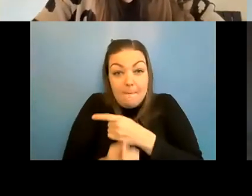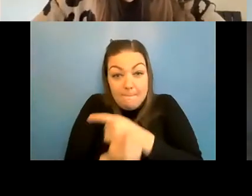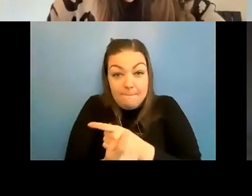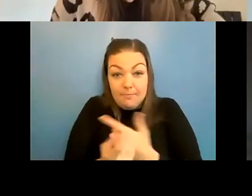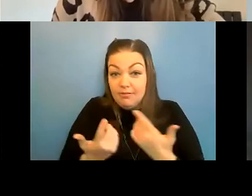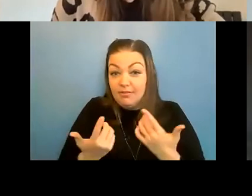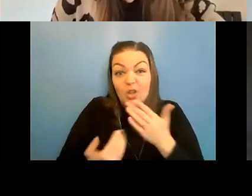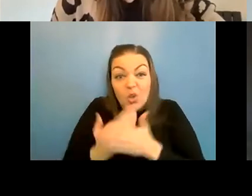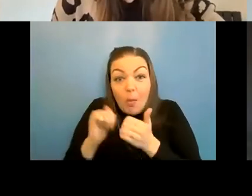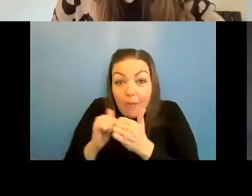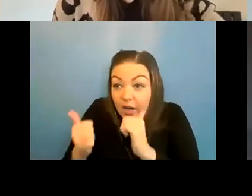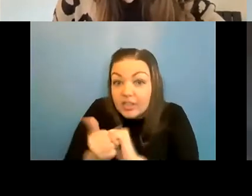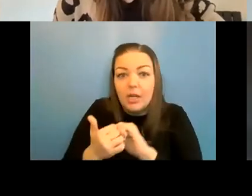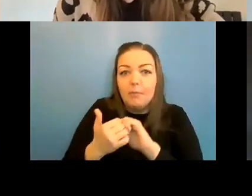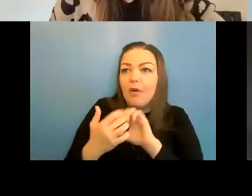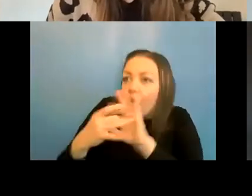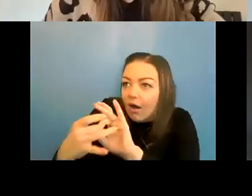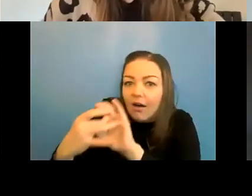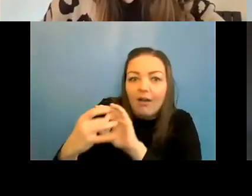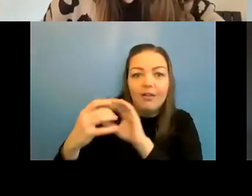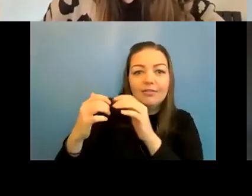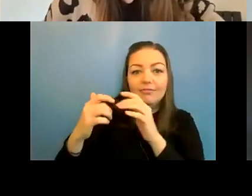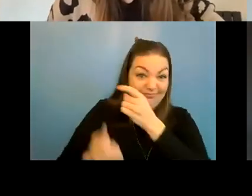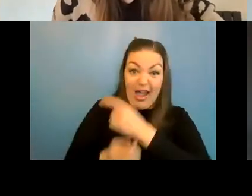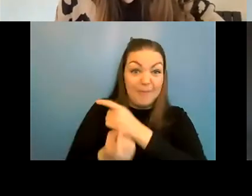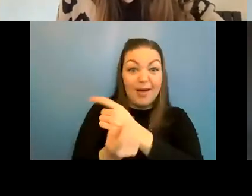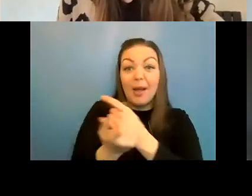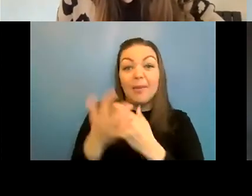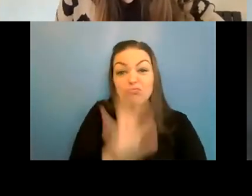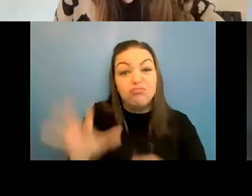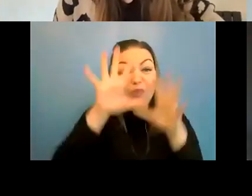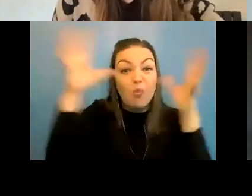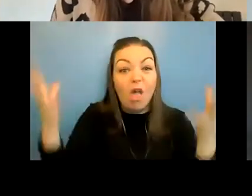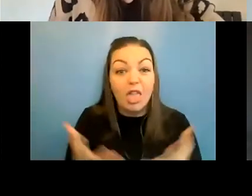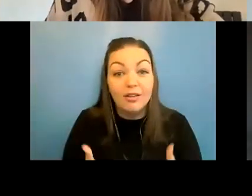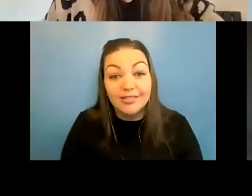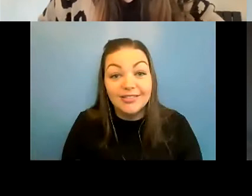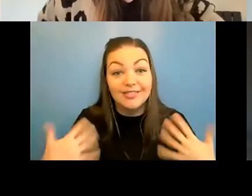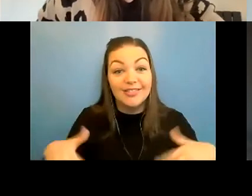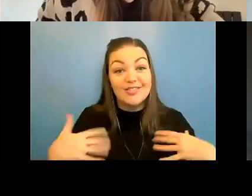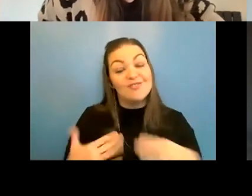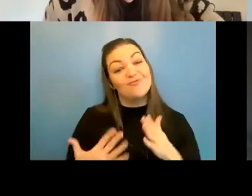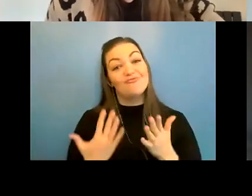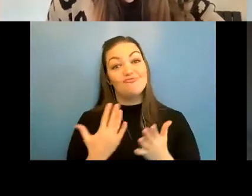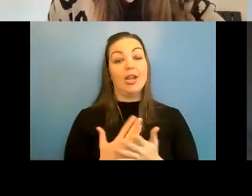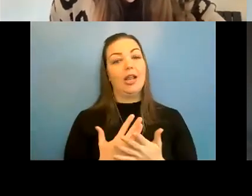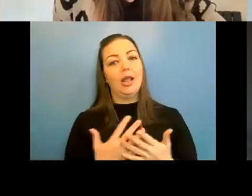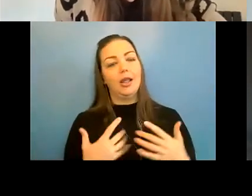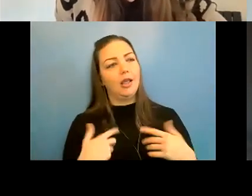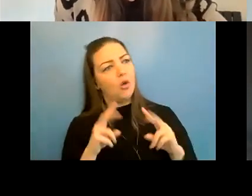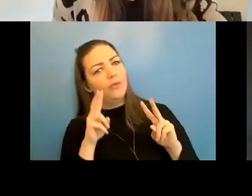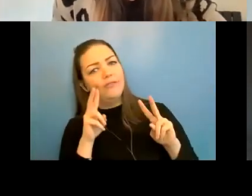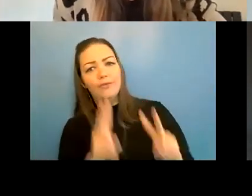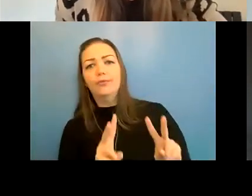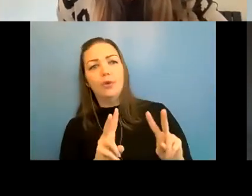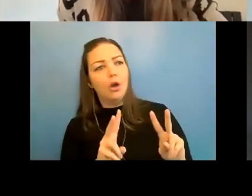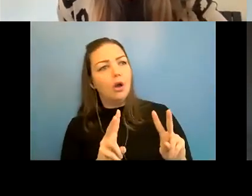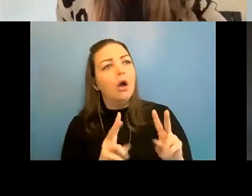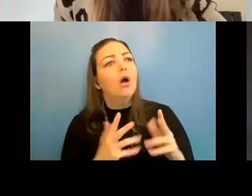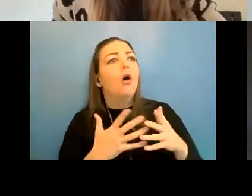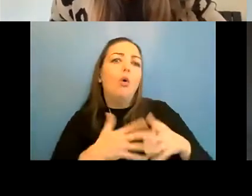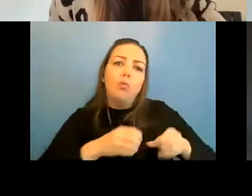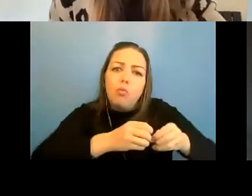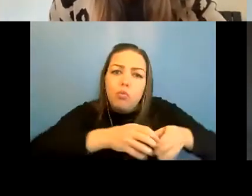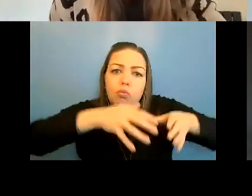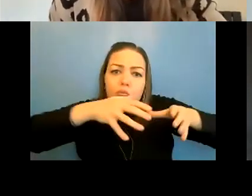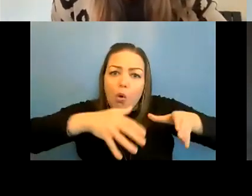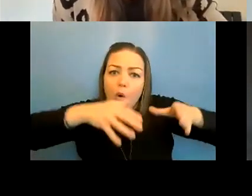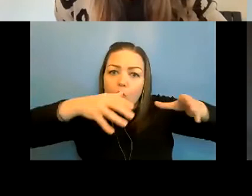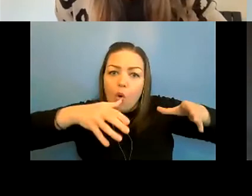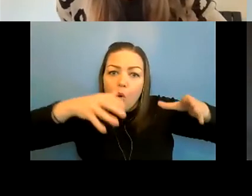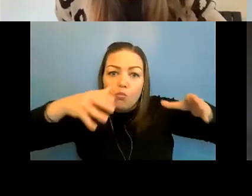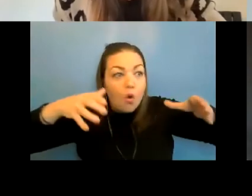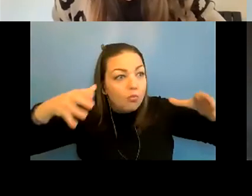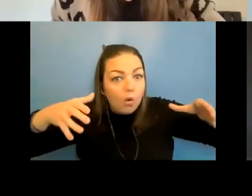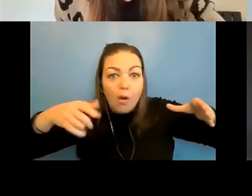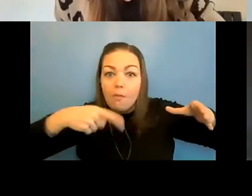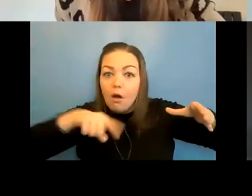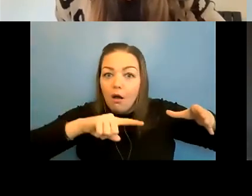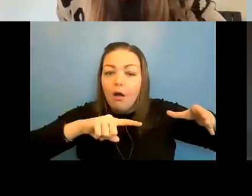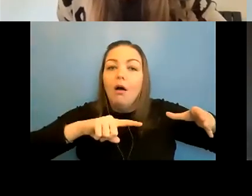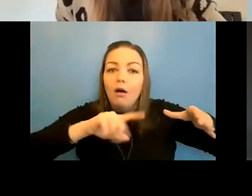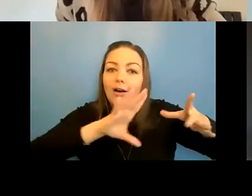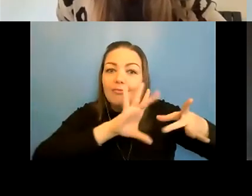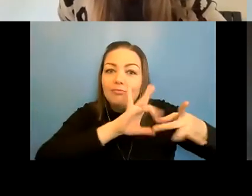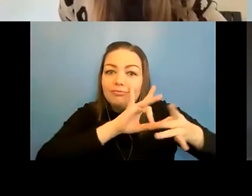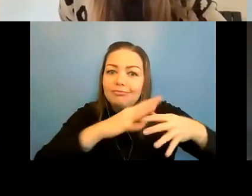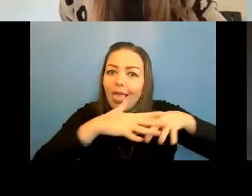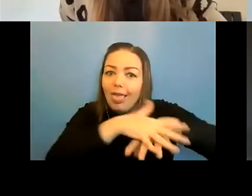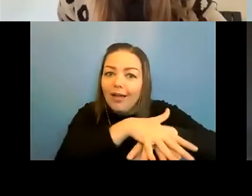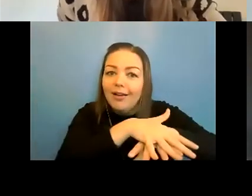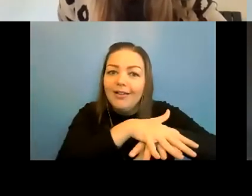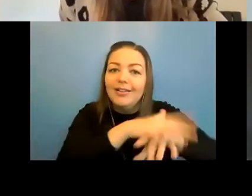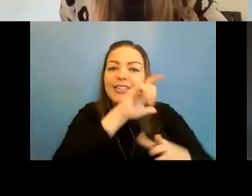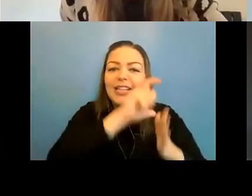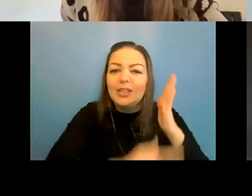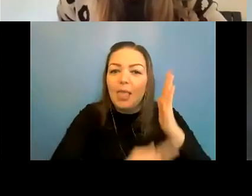But from those 50, and the subsequent 100 and the subsequent 150, so many exciting opportunities, new partnerships, collaborations and exchanges, have happened around the world,